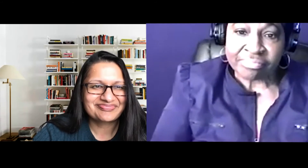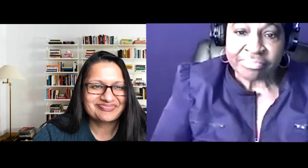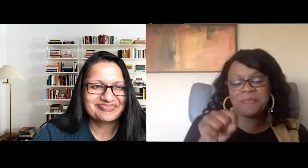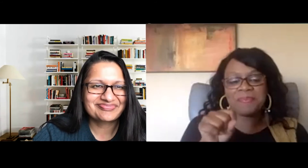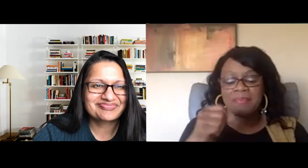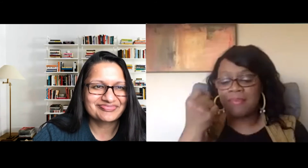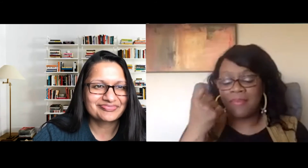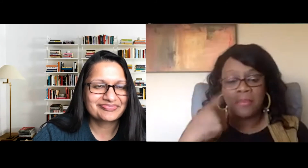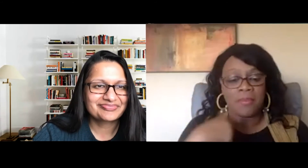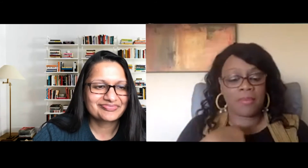Crystal Kelley Schwartz (interpreted by Barbara Williams-Finley): Yes.